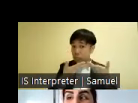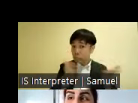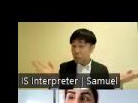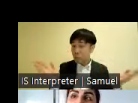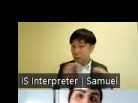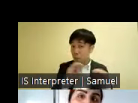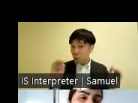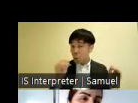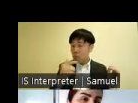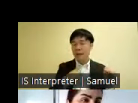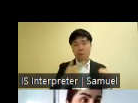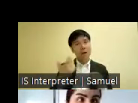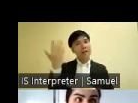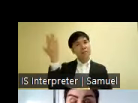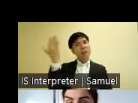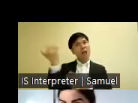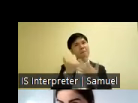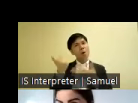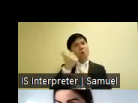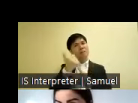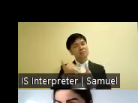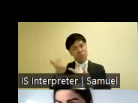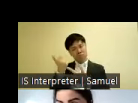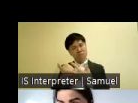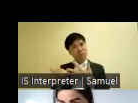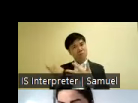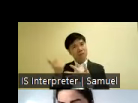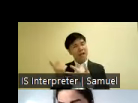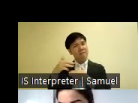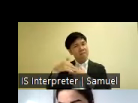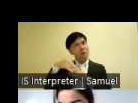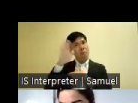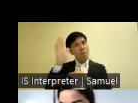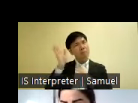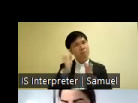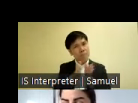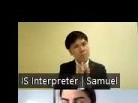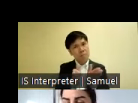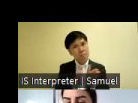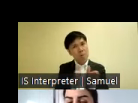and talk a little more about the structure of GRF later?